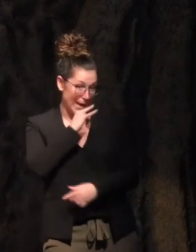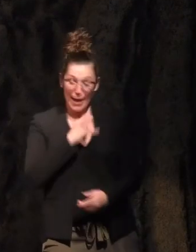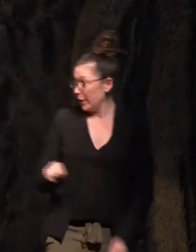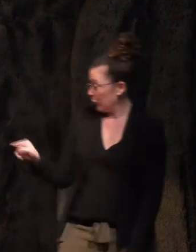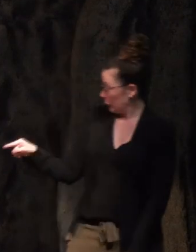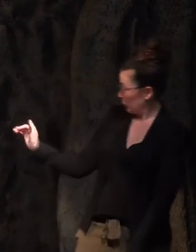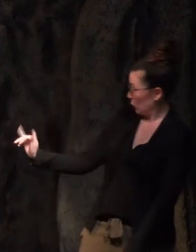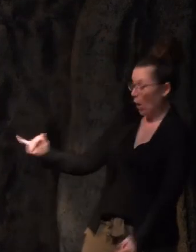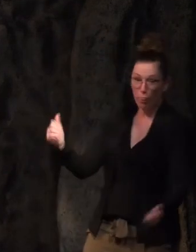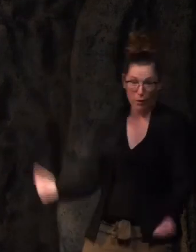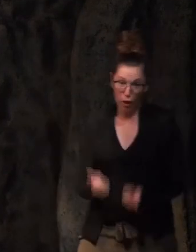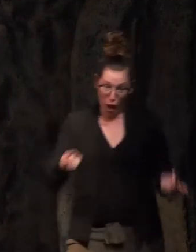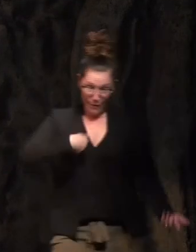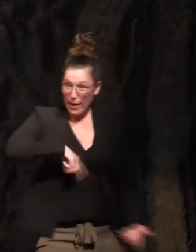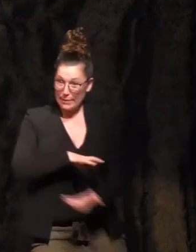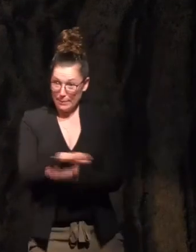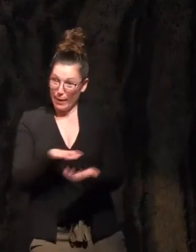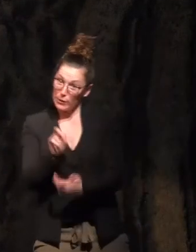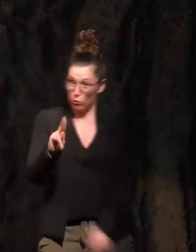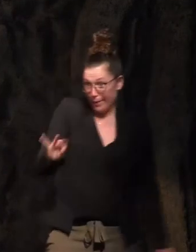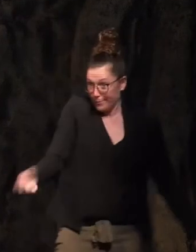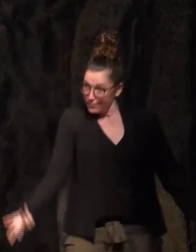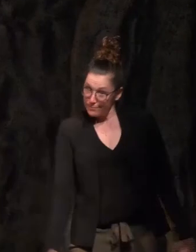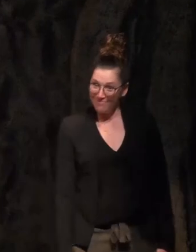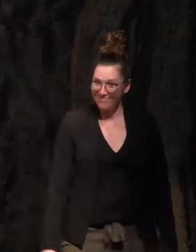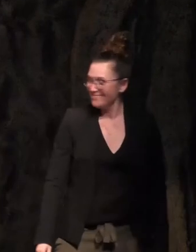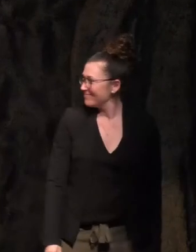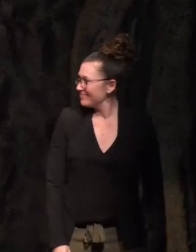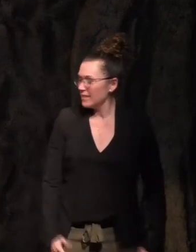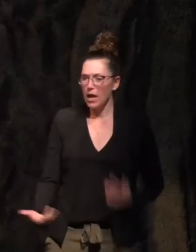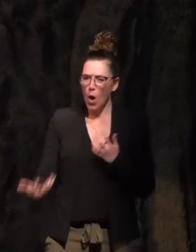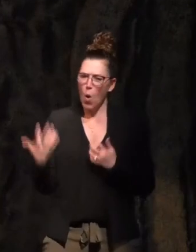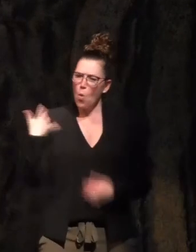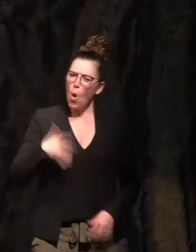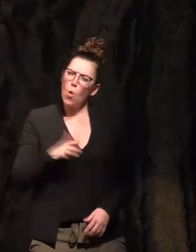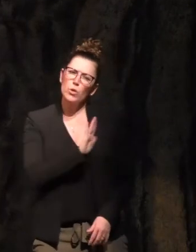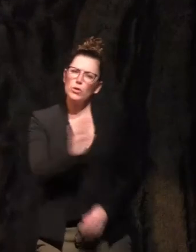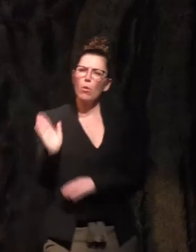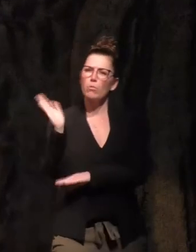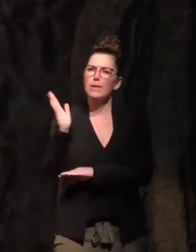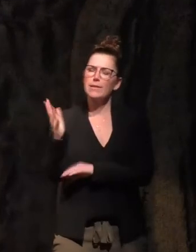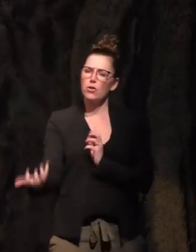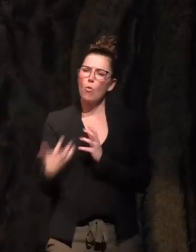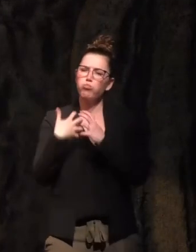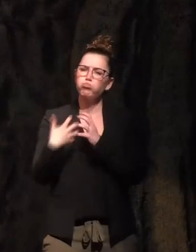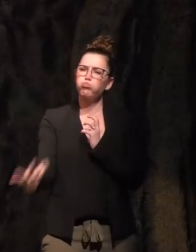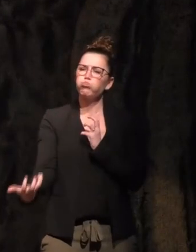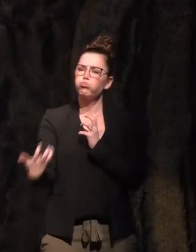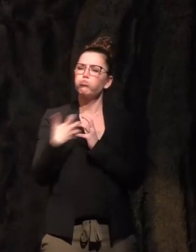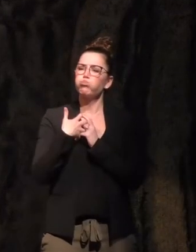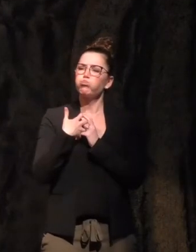Yeah A lot of us. There's a lot of us and much resonated so thank you and I look forward to hearing from all of you.